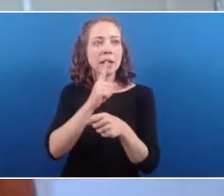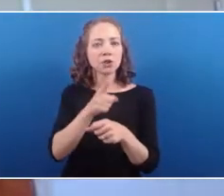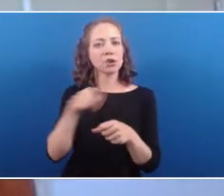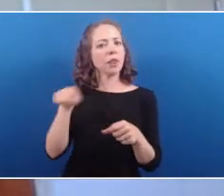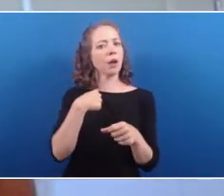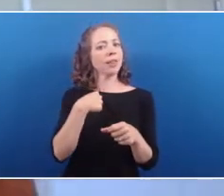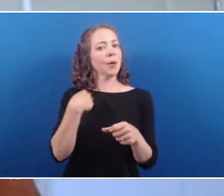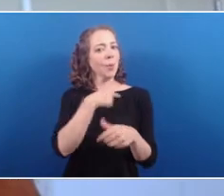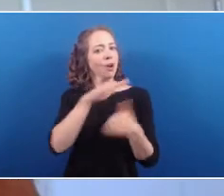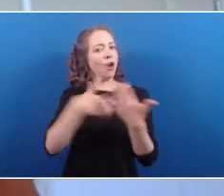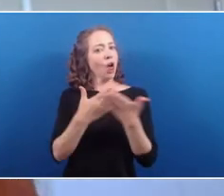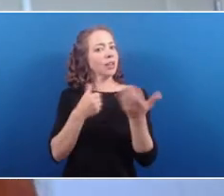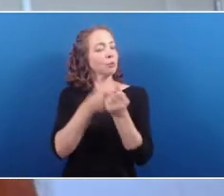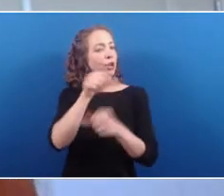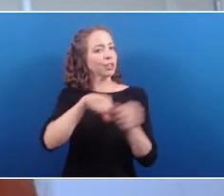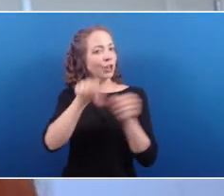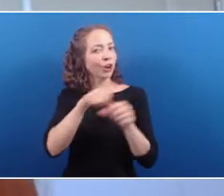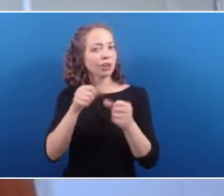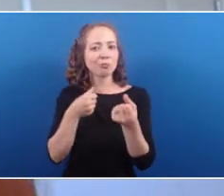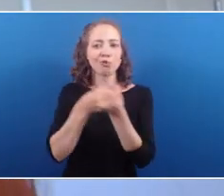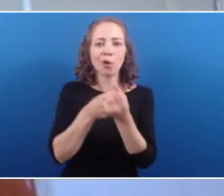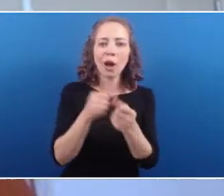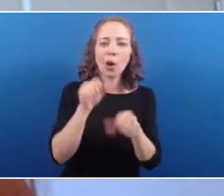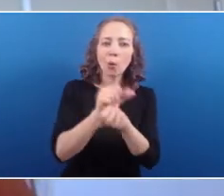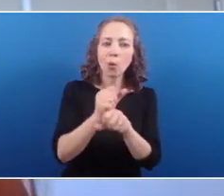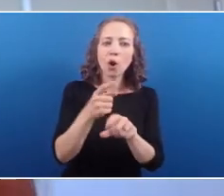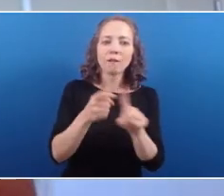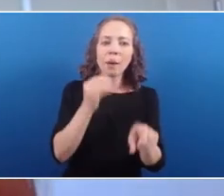of inclusion that support each and every person in your organization.